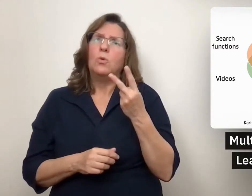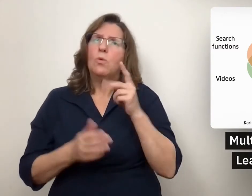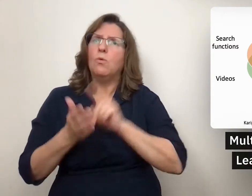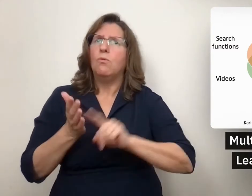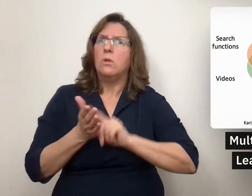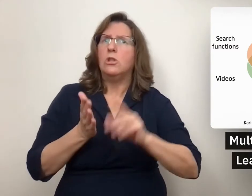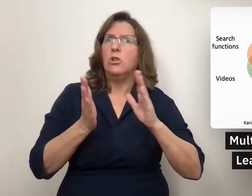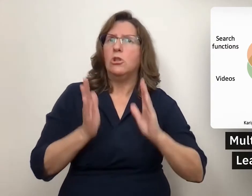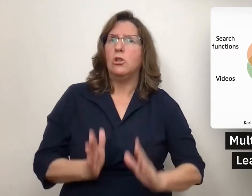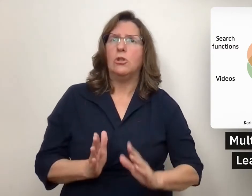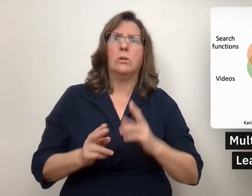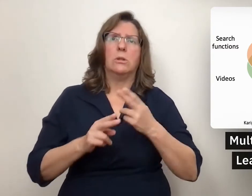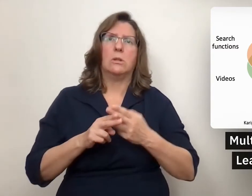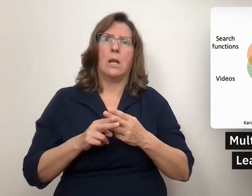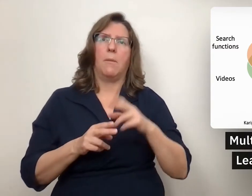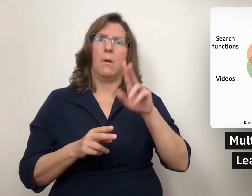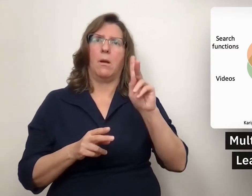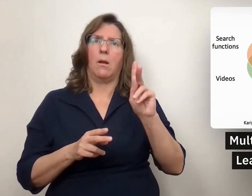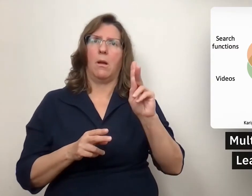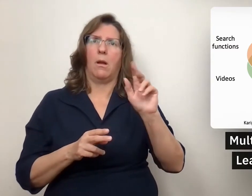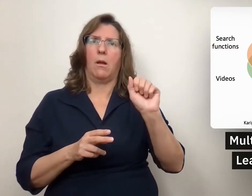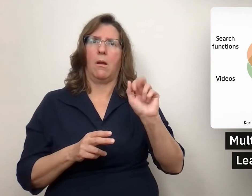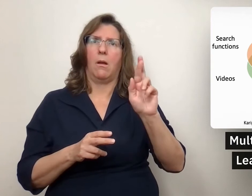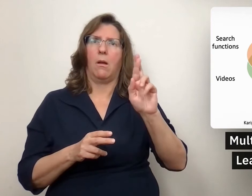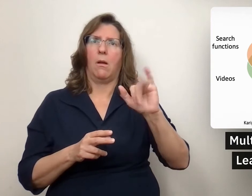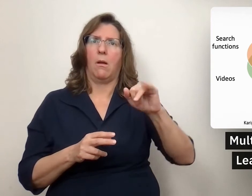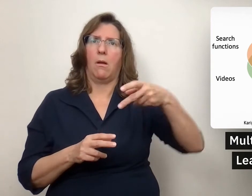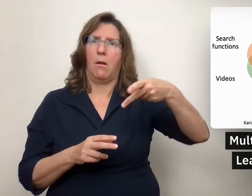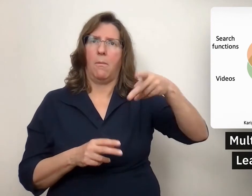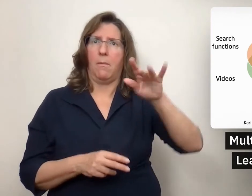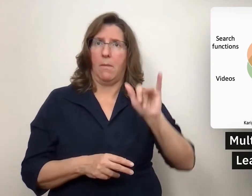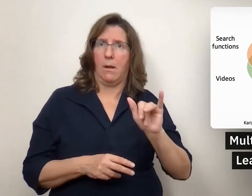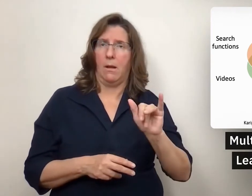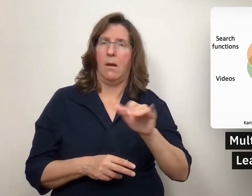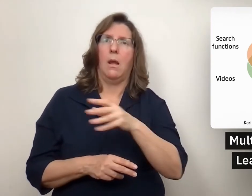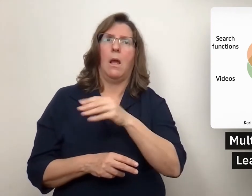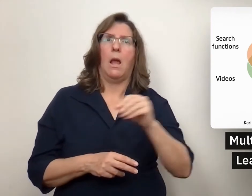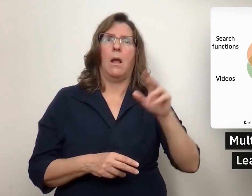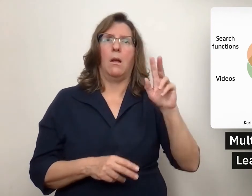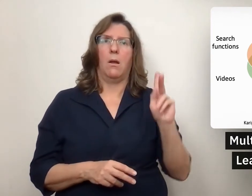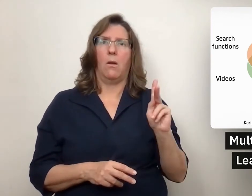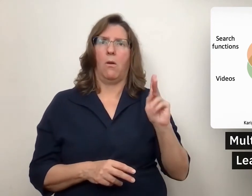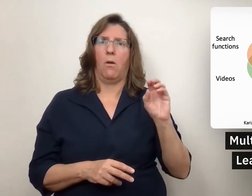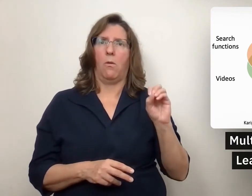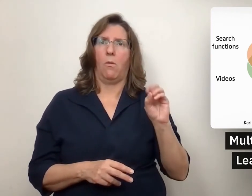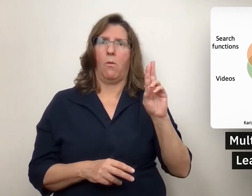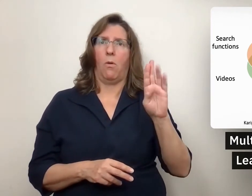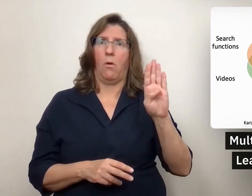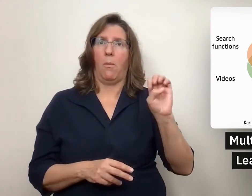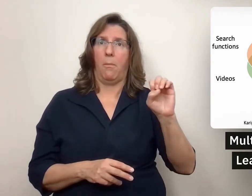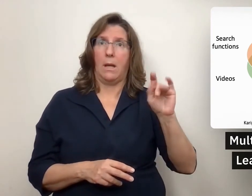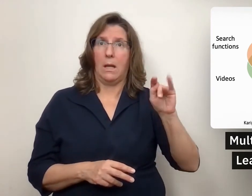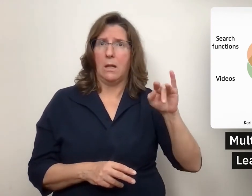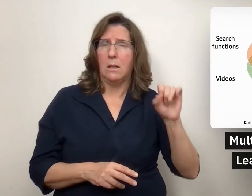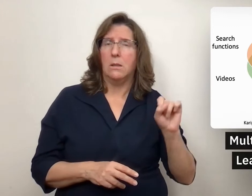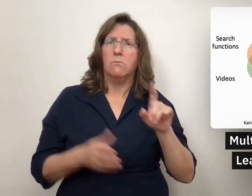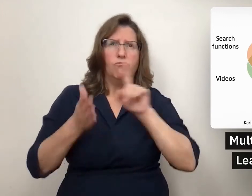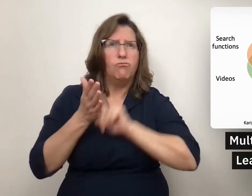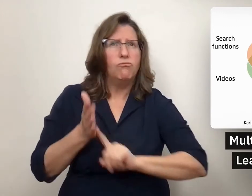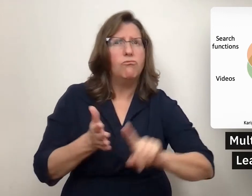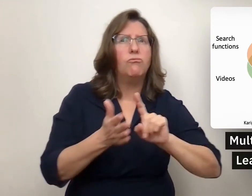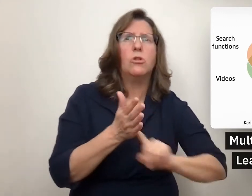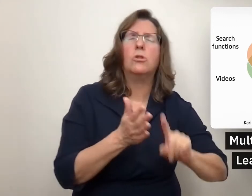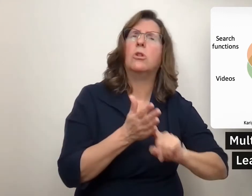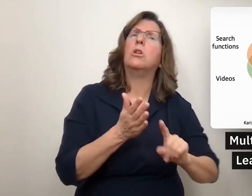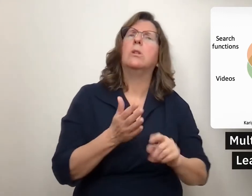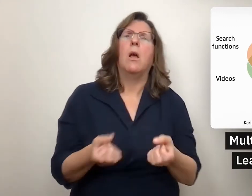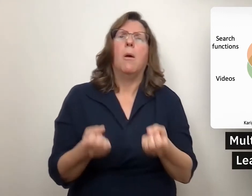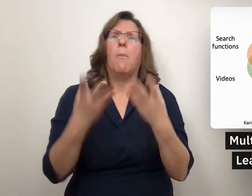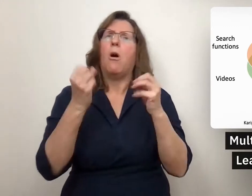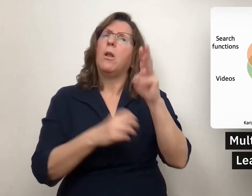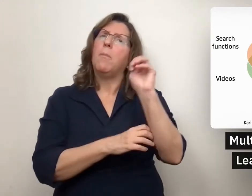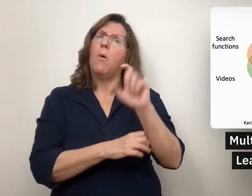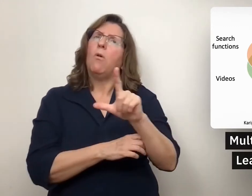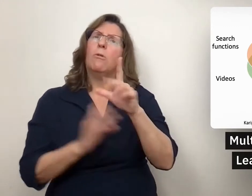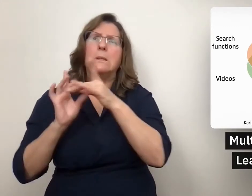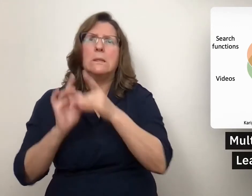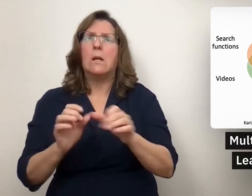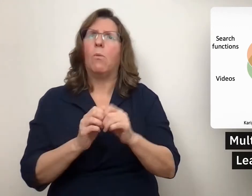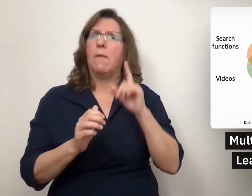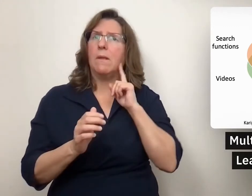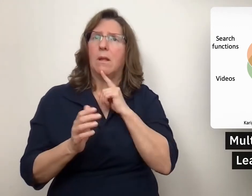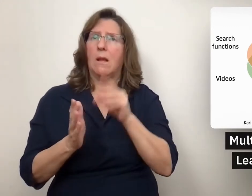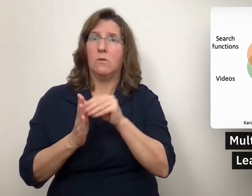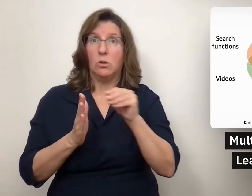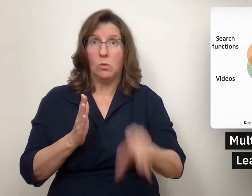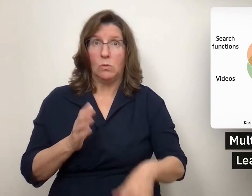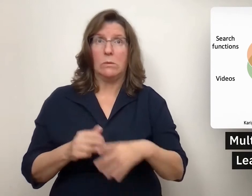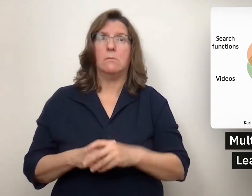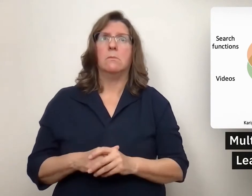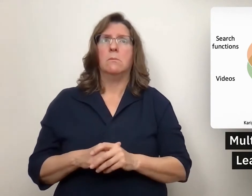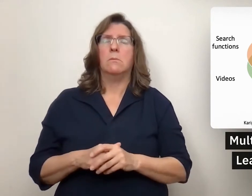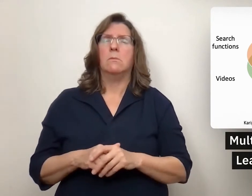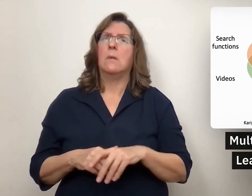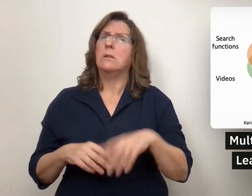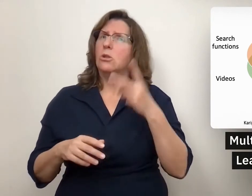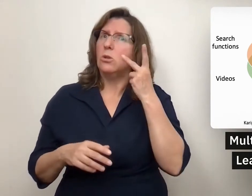In particular Karipi and Kourbetis did some fascinating research on multimodal digital learning for deaf learners.